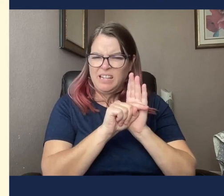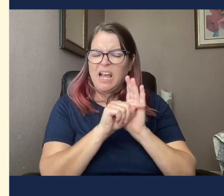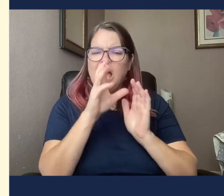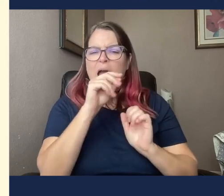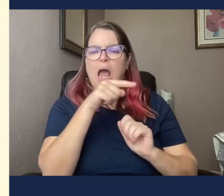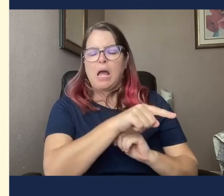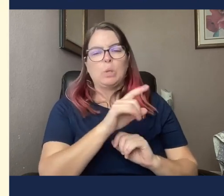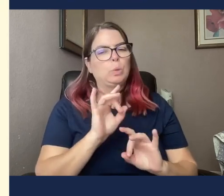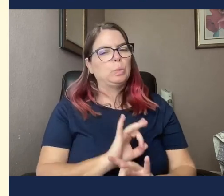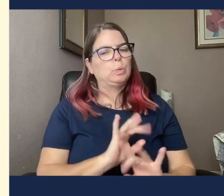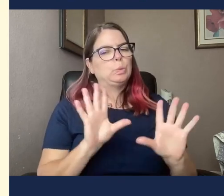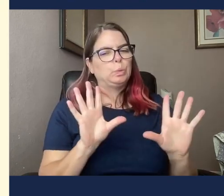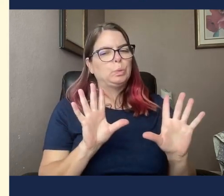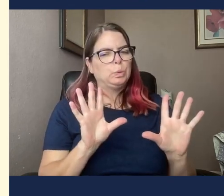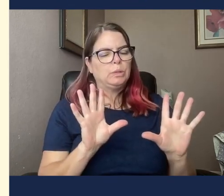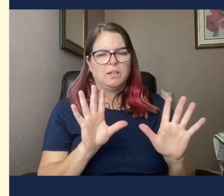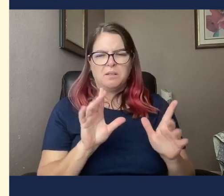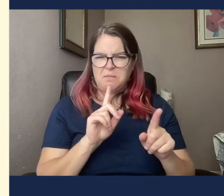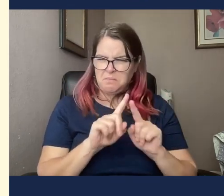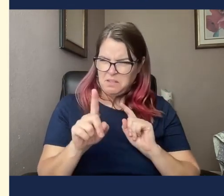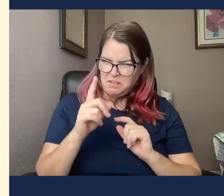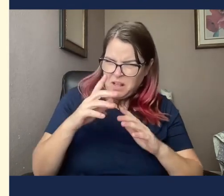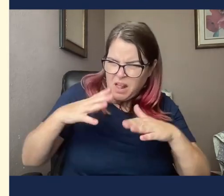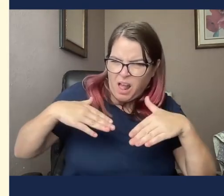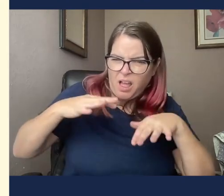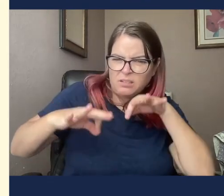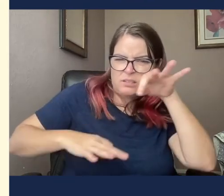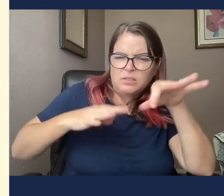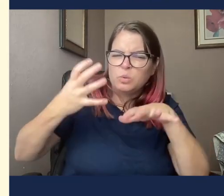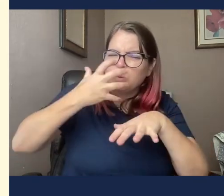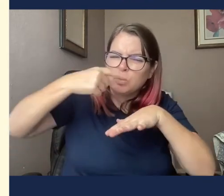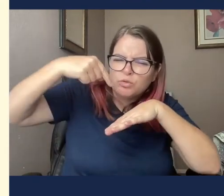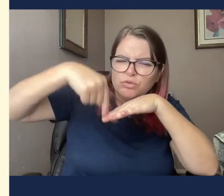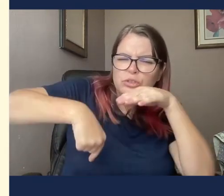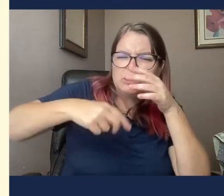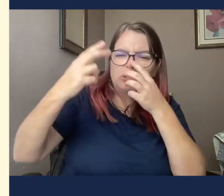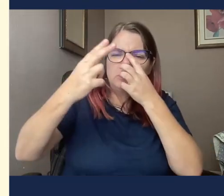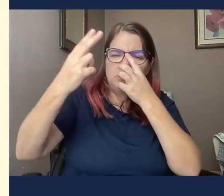natural. When I've asked people when do you think islamophobia